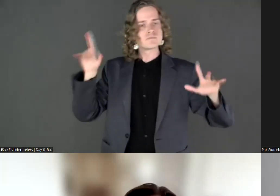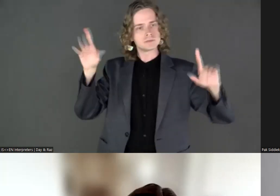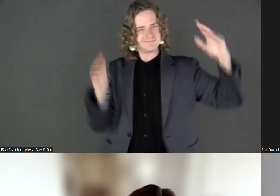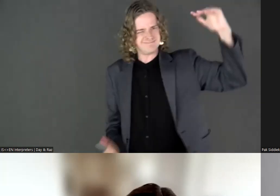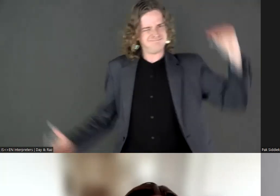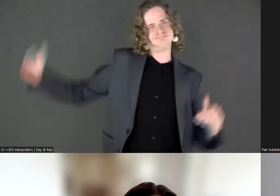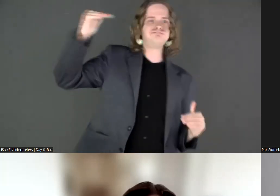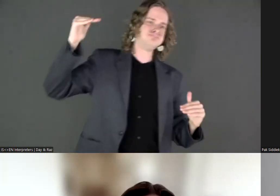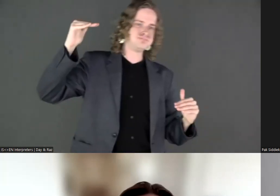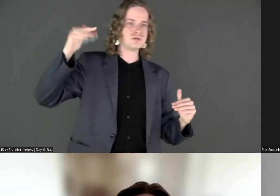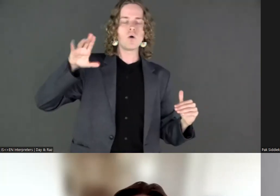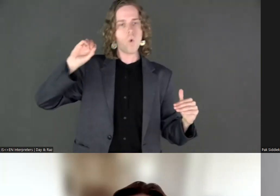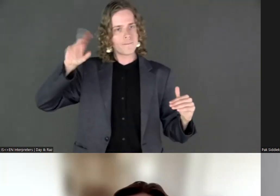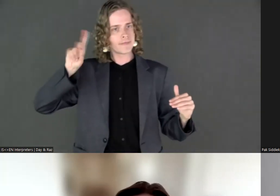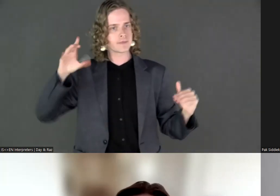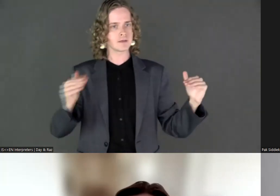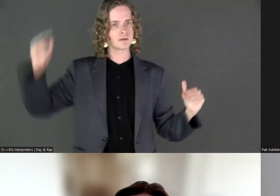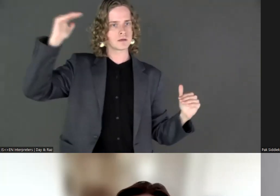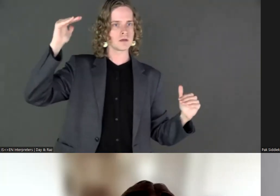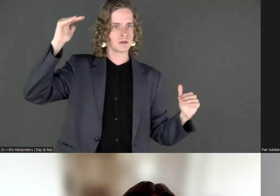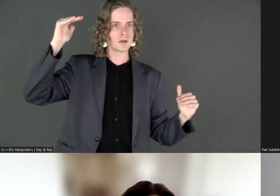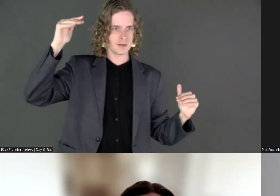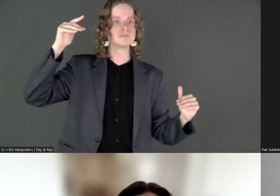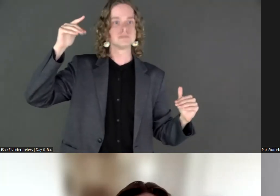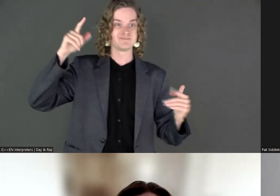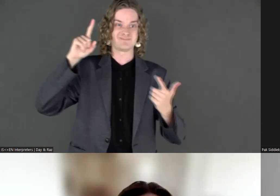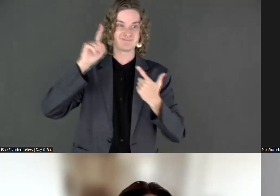Concretely, what I heard is some of the key takeaways, some of the key points that we need